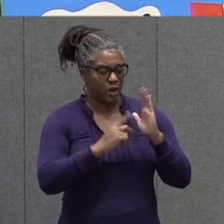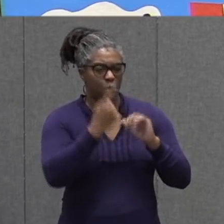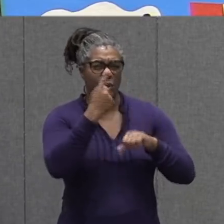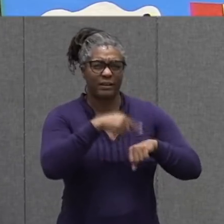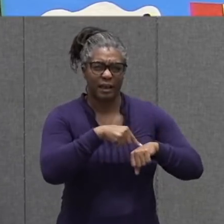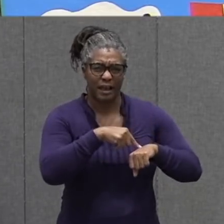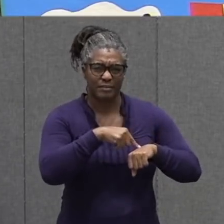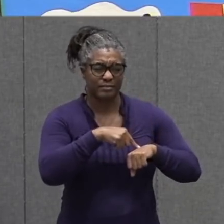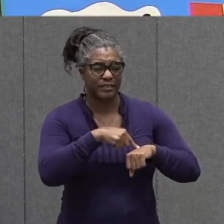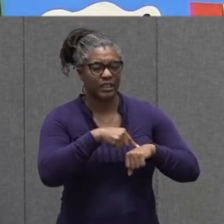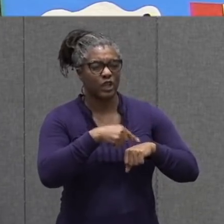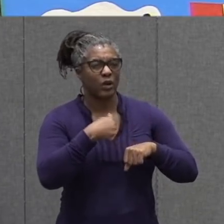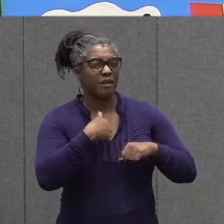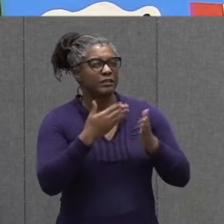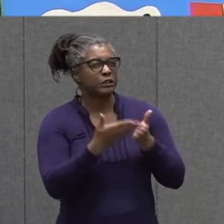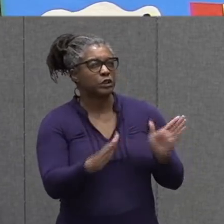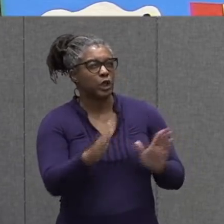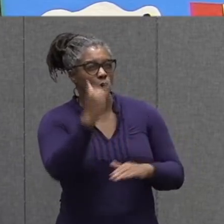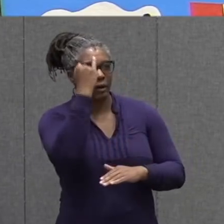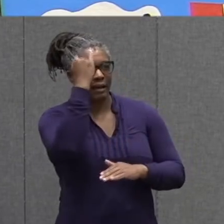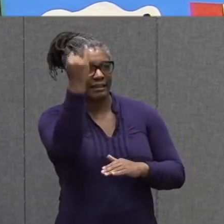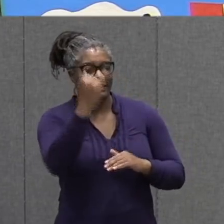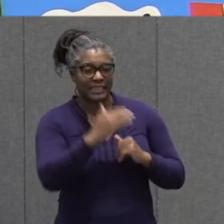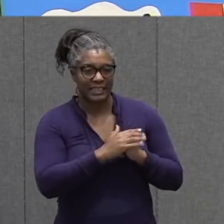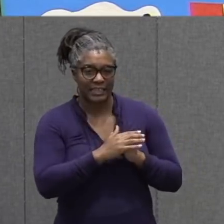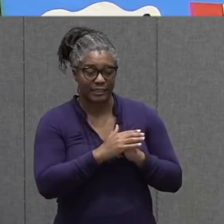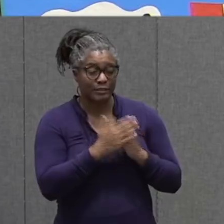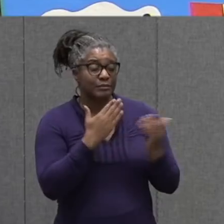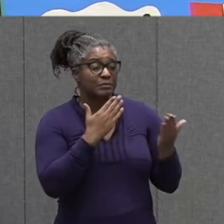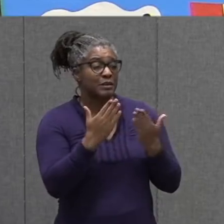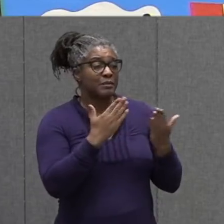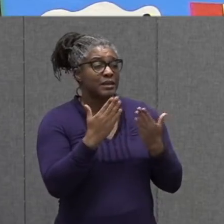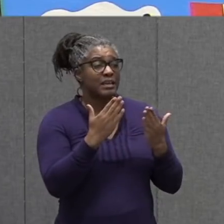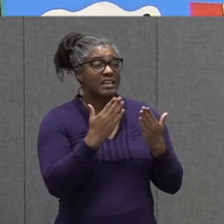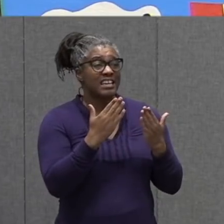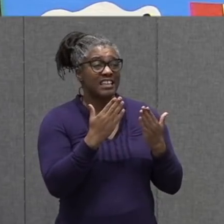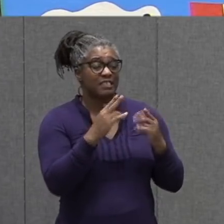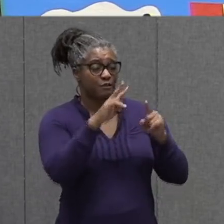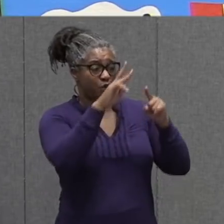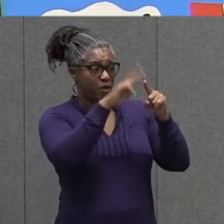You might work through some of the hard vocabulary, and then that's kind of it.